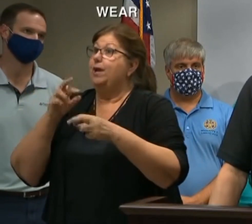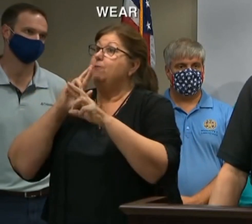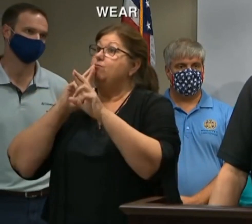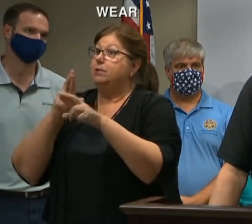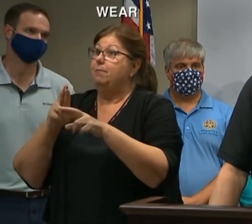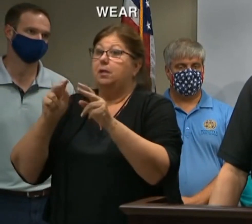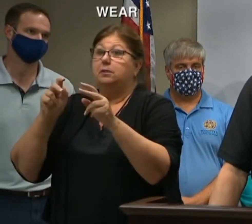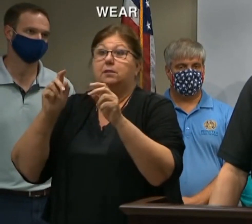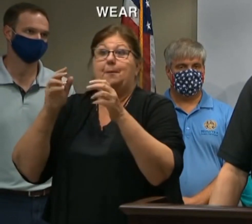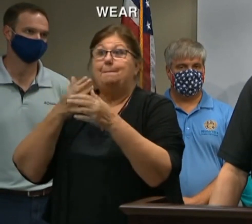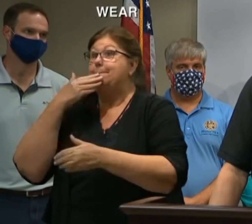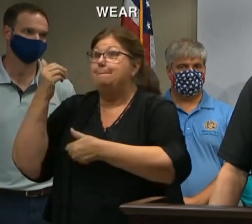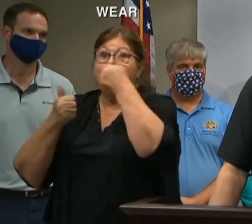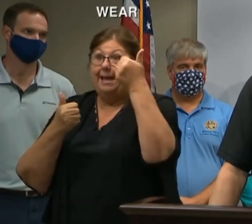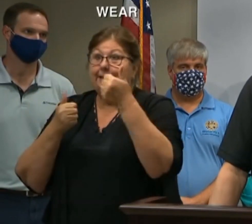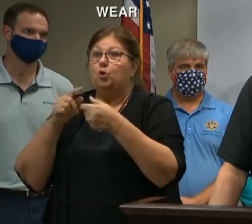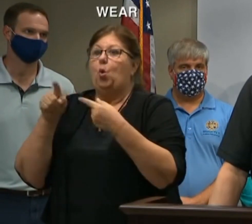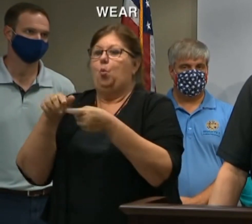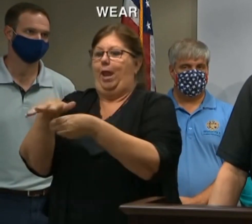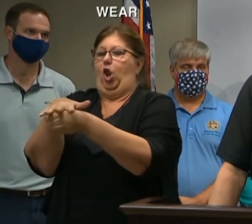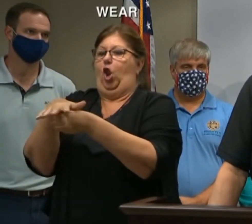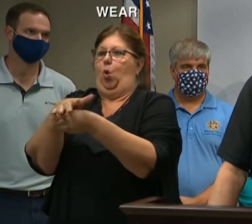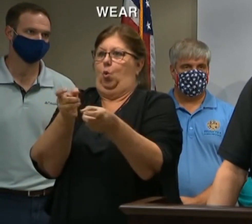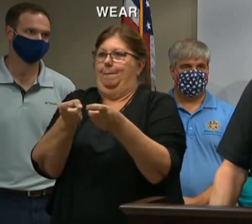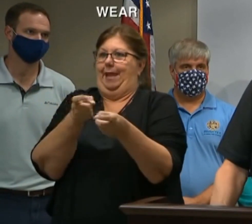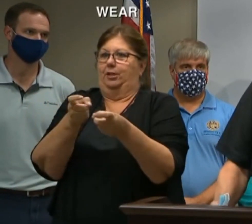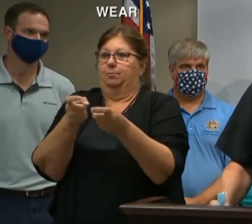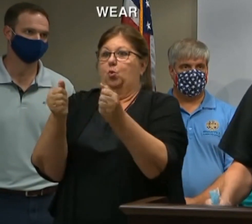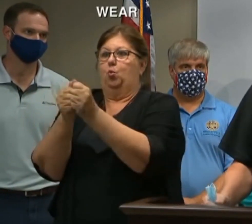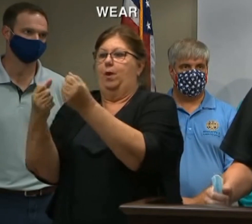they're locally executed state managed and fairly supported and